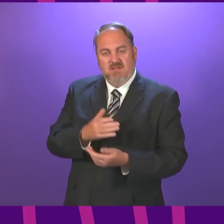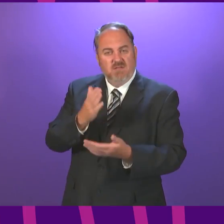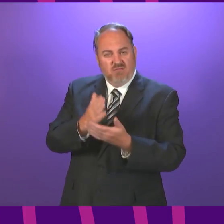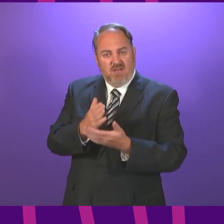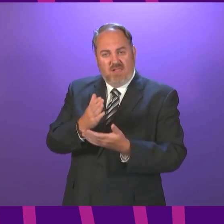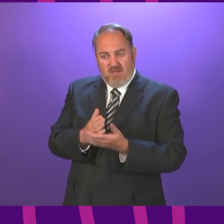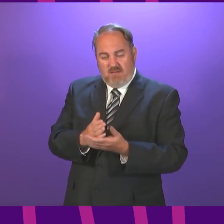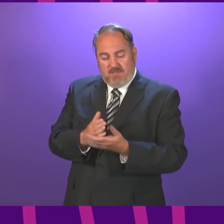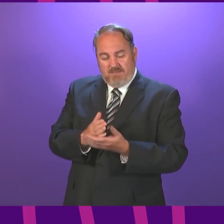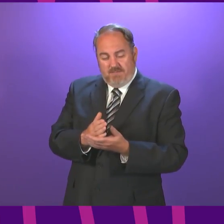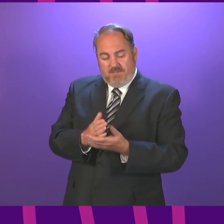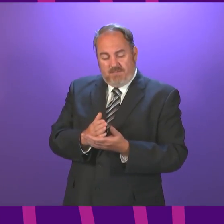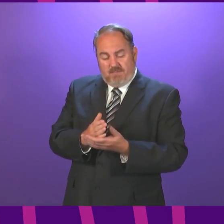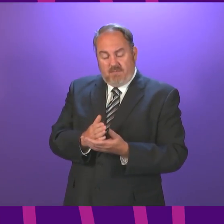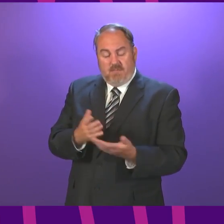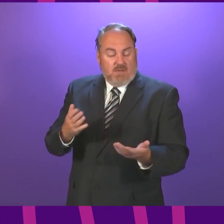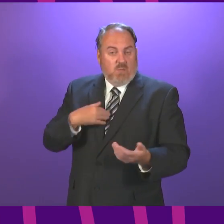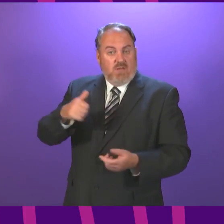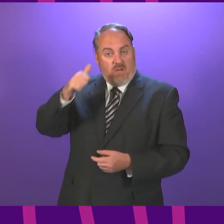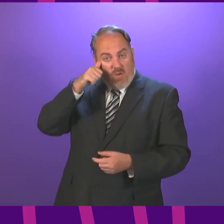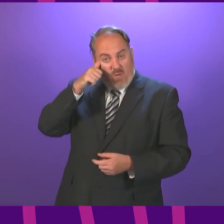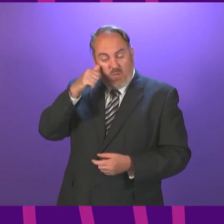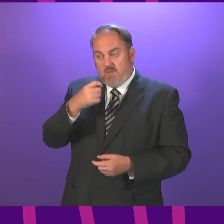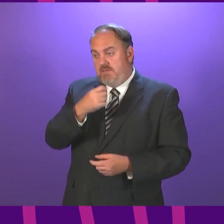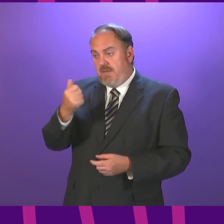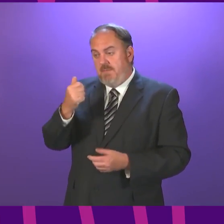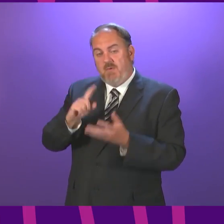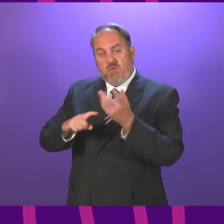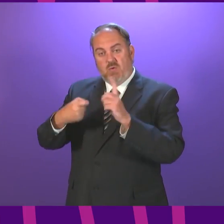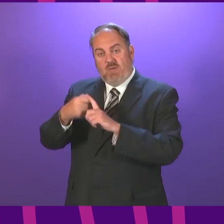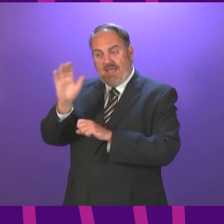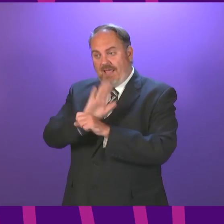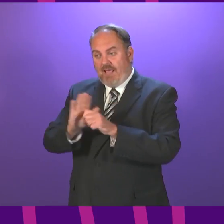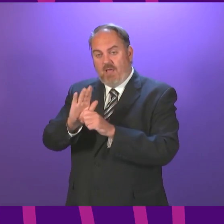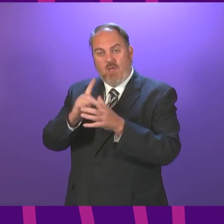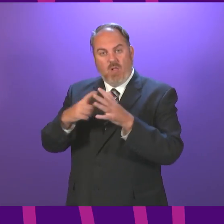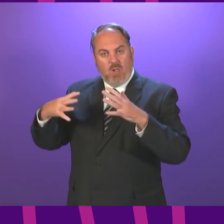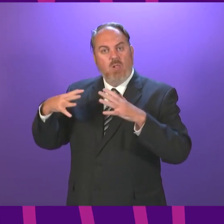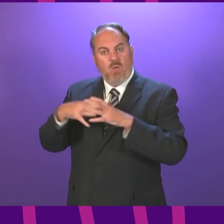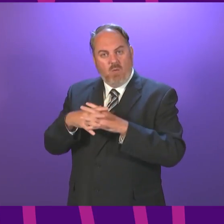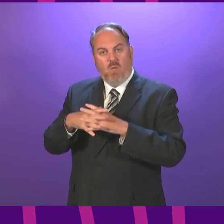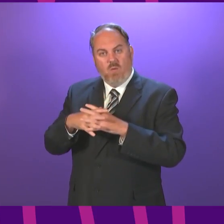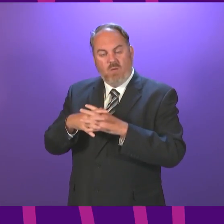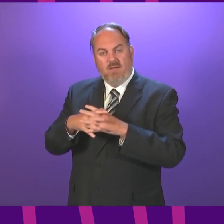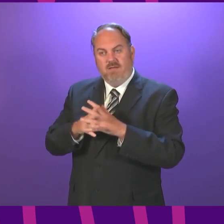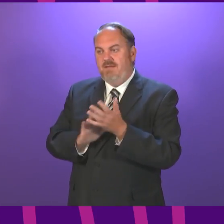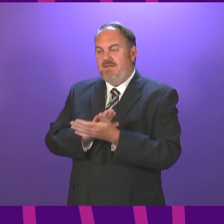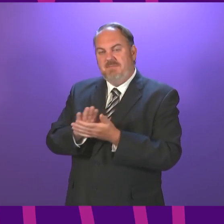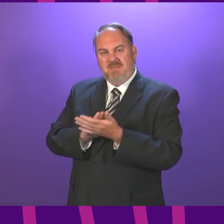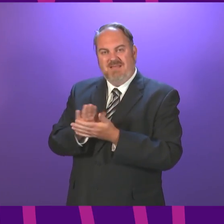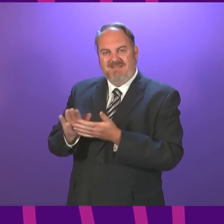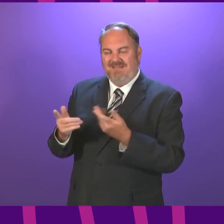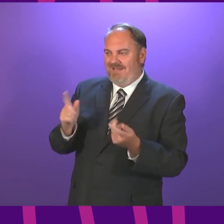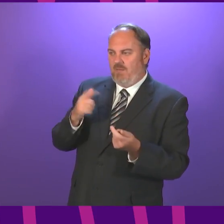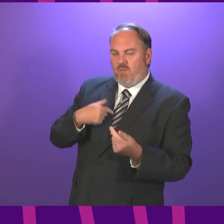doubt that some of the UK-wide legislation puts limits on our public health approach,